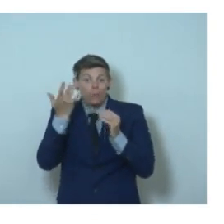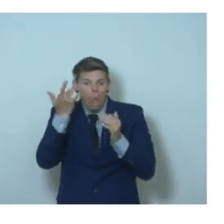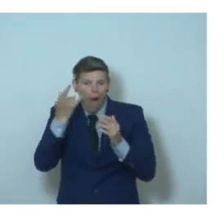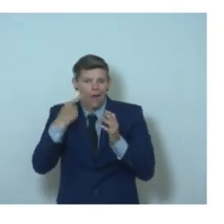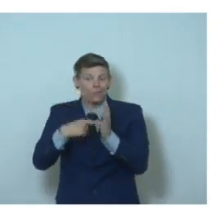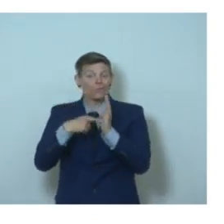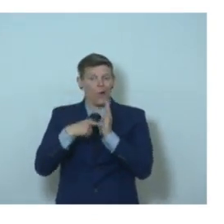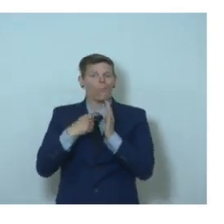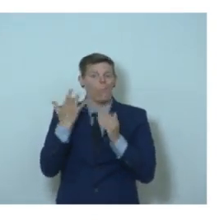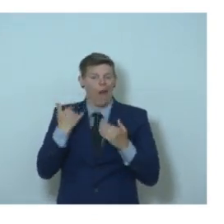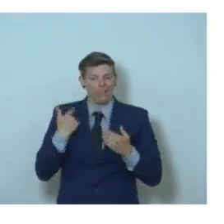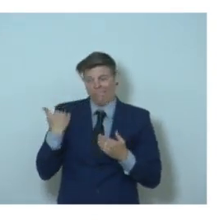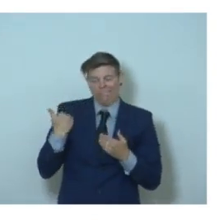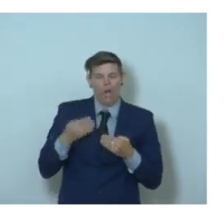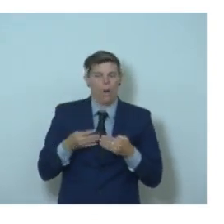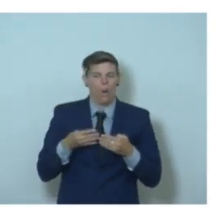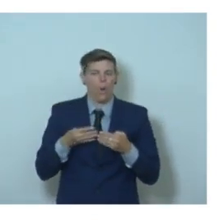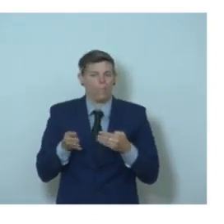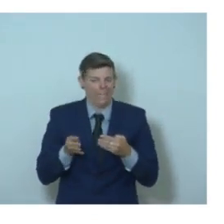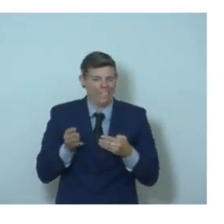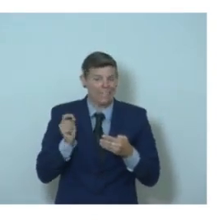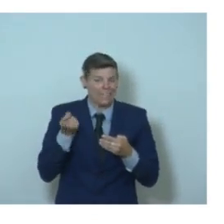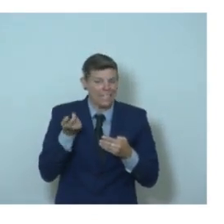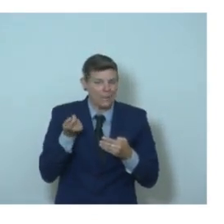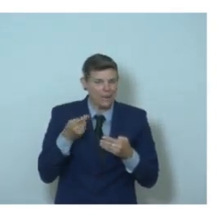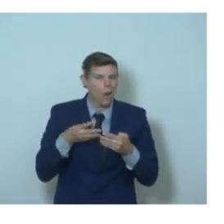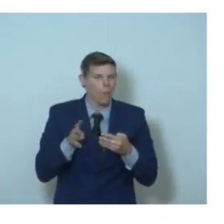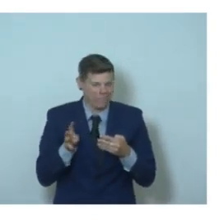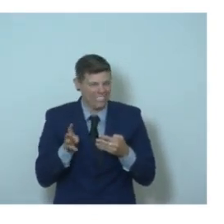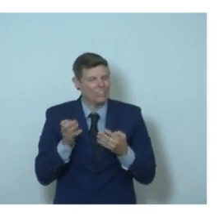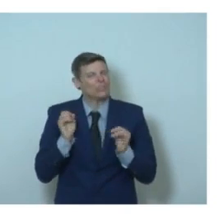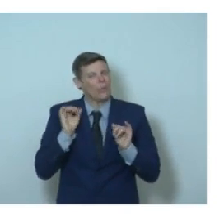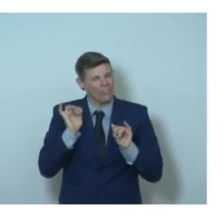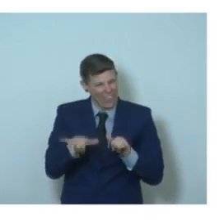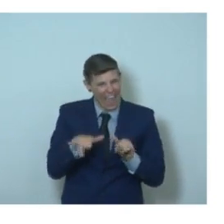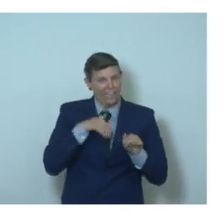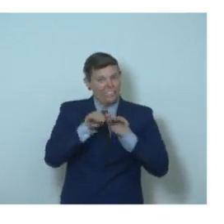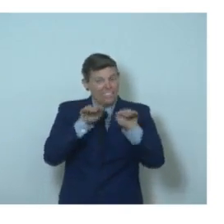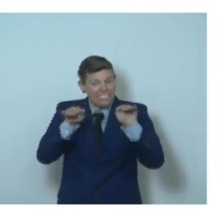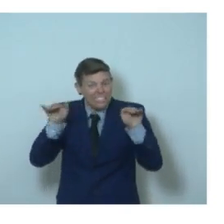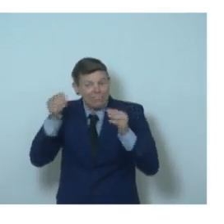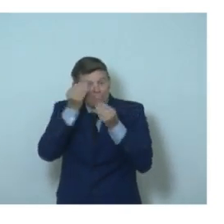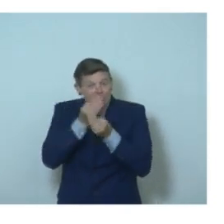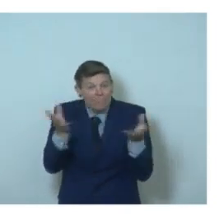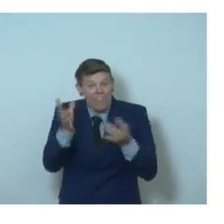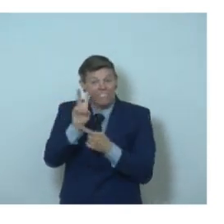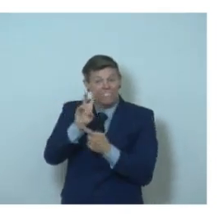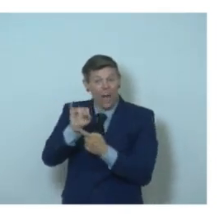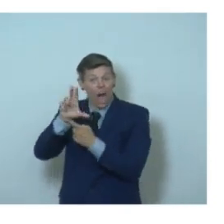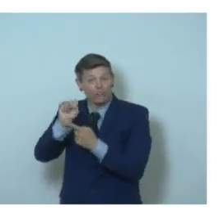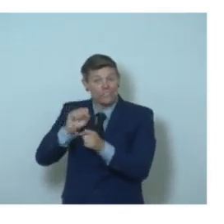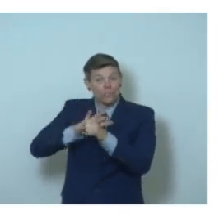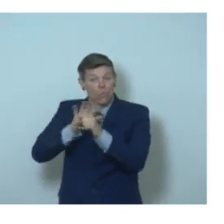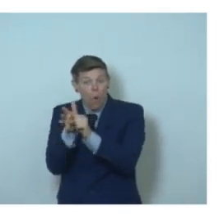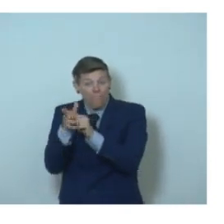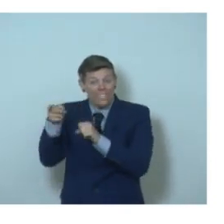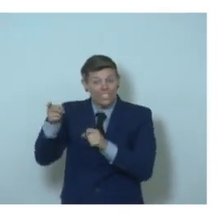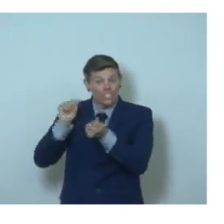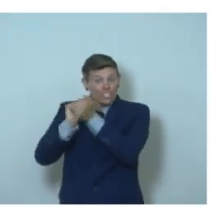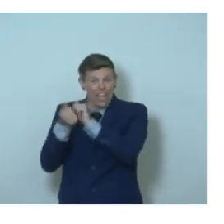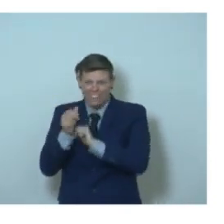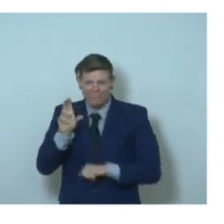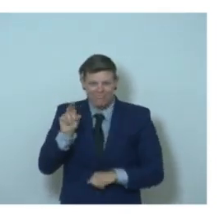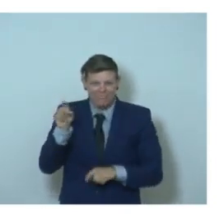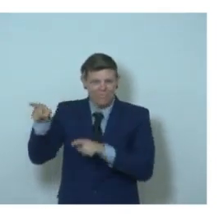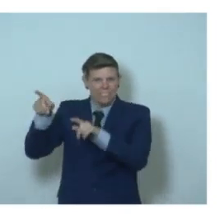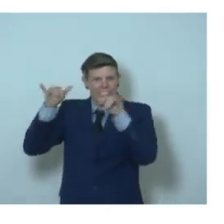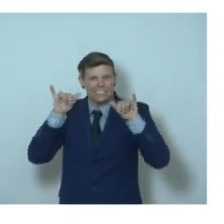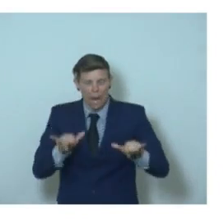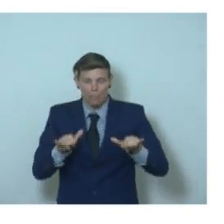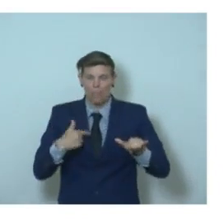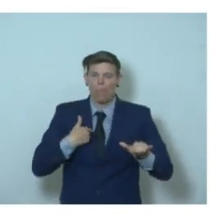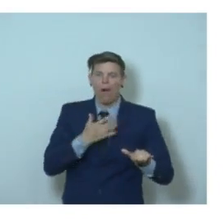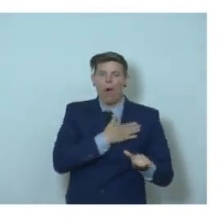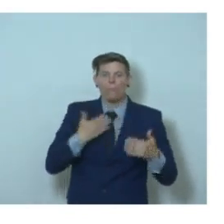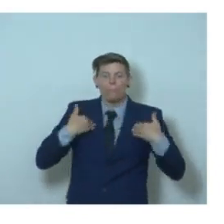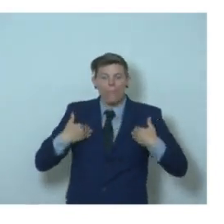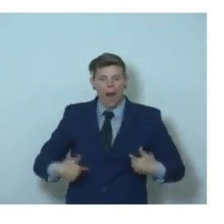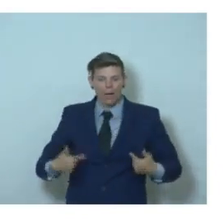IN PART, THIS IS LIKELY DUE TO REOPENING AND AS YOU KNOW ONE THING I WANTED TO REMIND EVERYONE ABOUT US AT THE VIRUS DOESN’T CHANGE THE PROPERTIES OF THE VIRUS ARE CONSTANT.